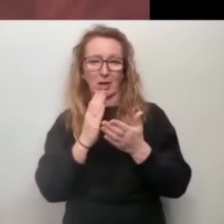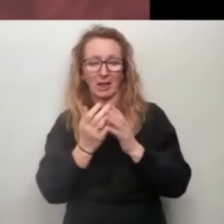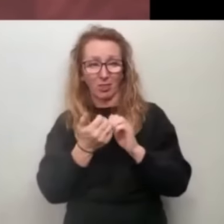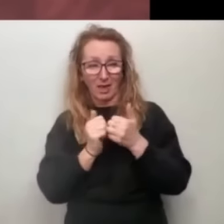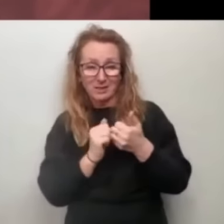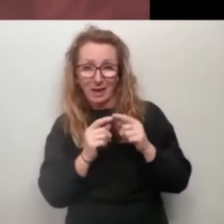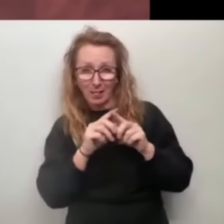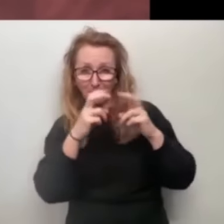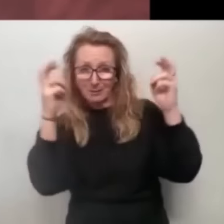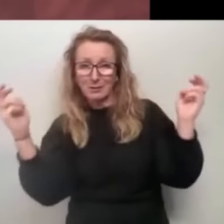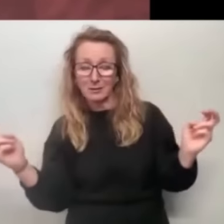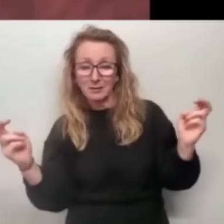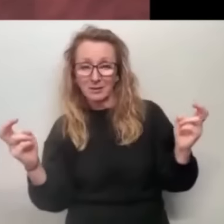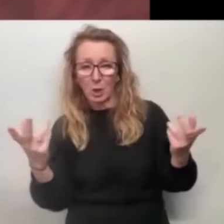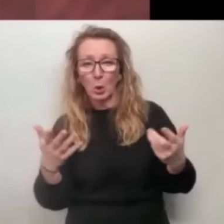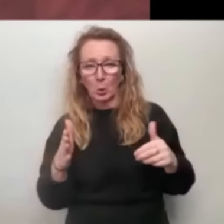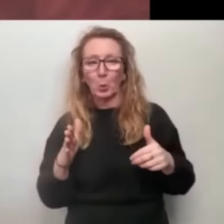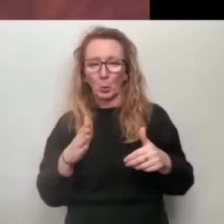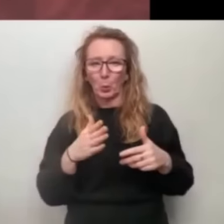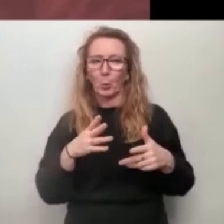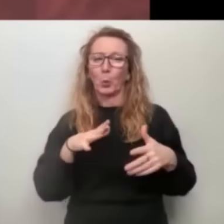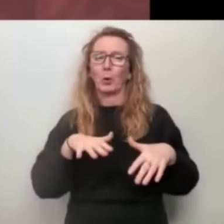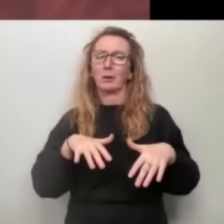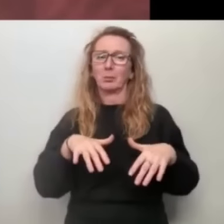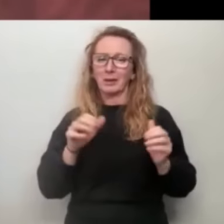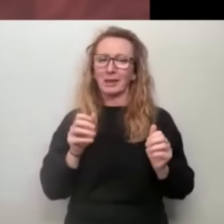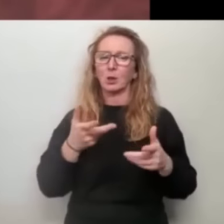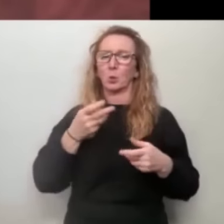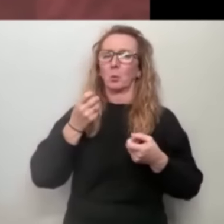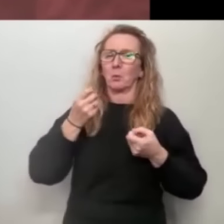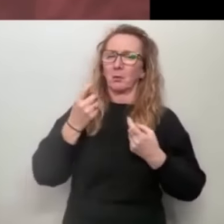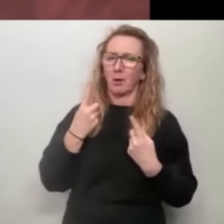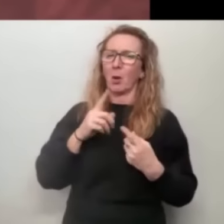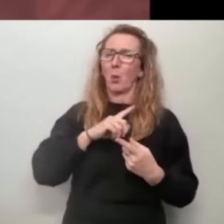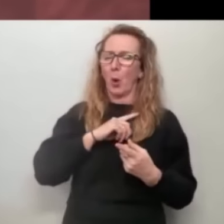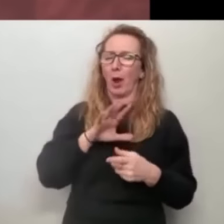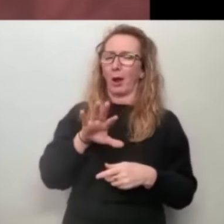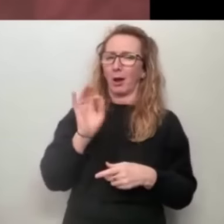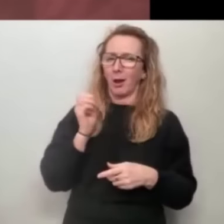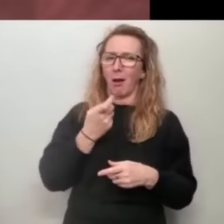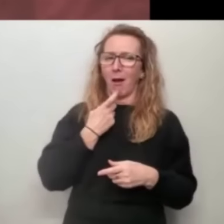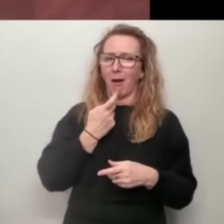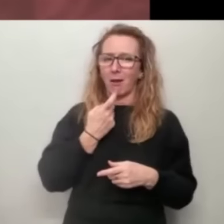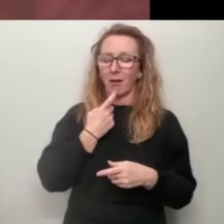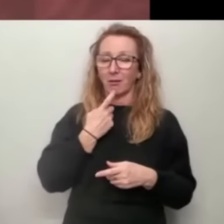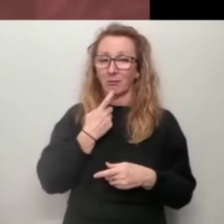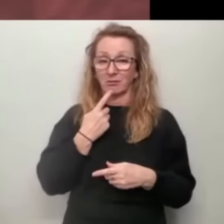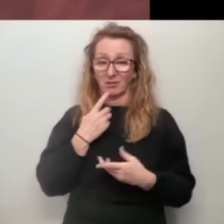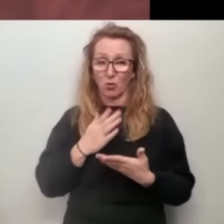to understand why they chose to build it outta this material and it was the first iron bridge in the world,